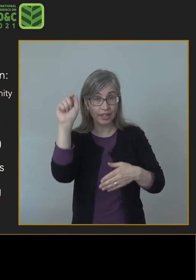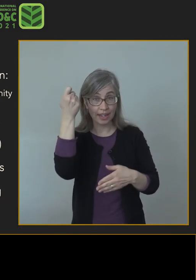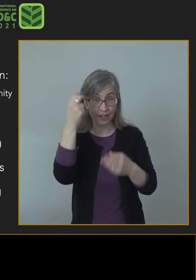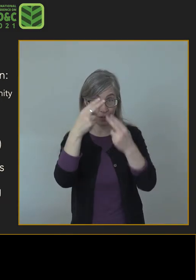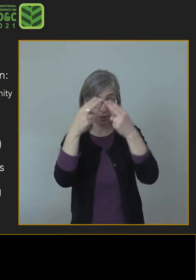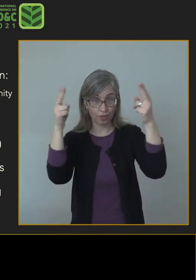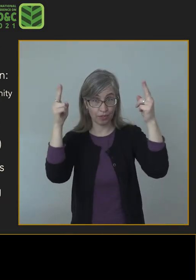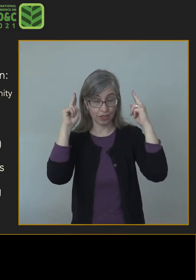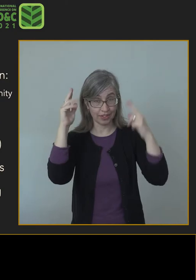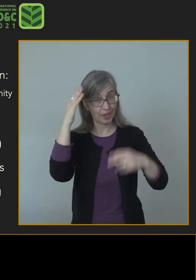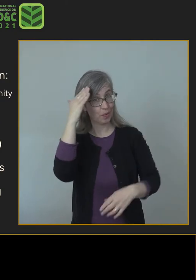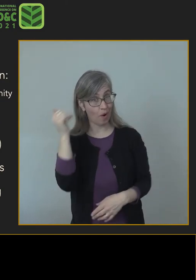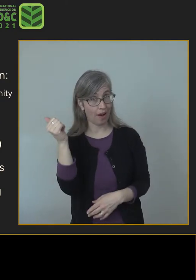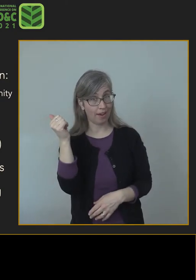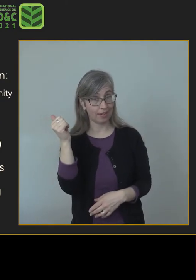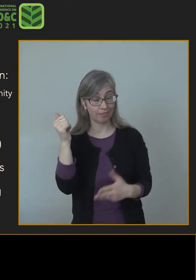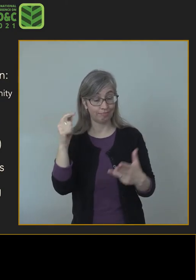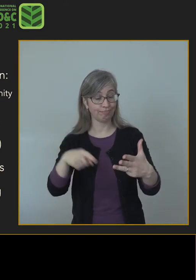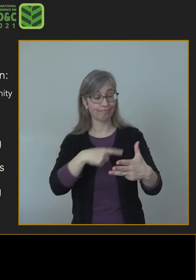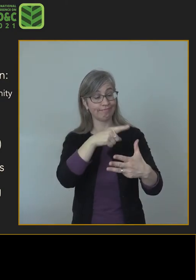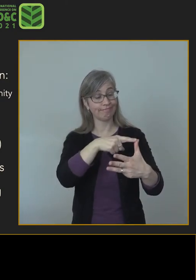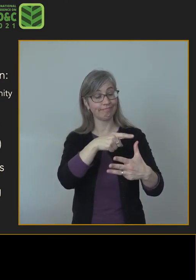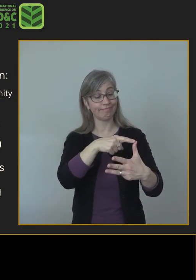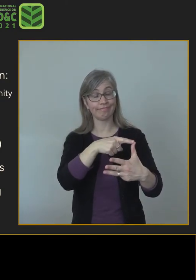So, why are we focusing on universities in Kenya?